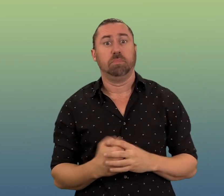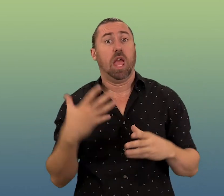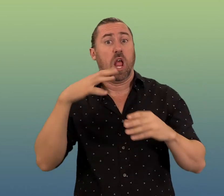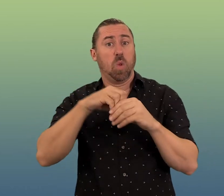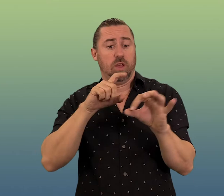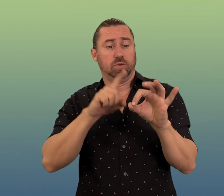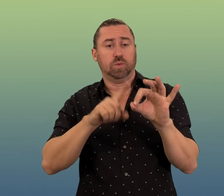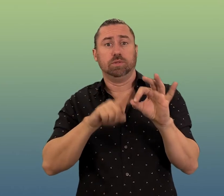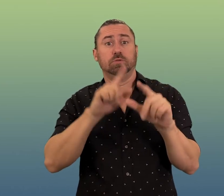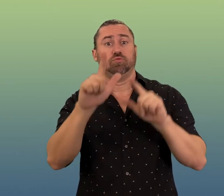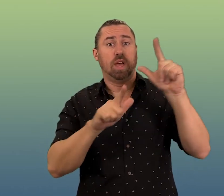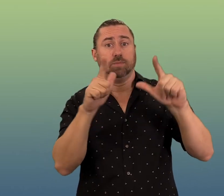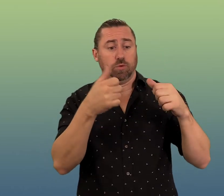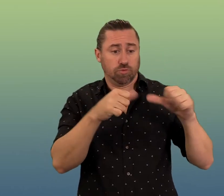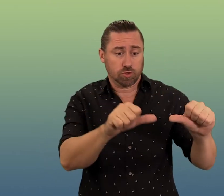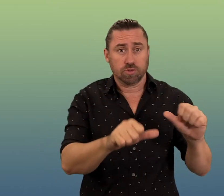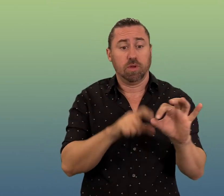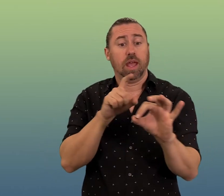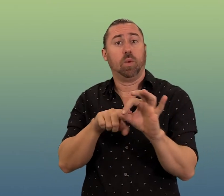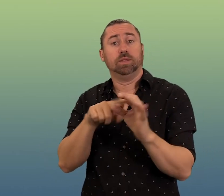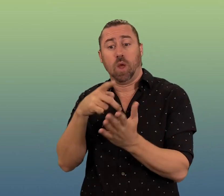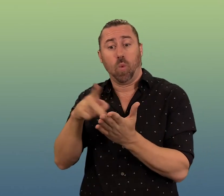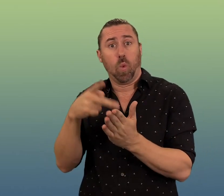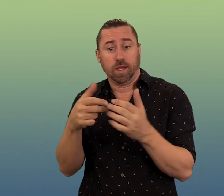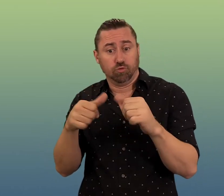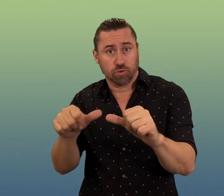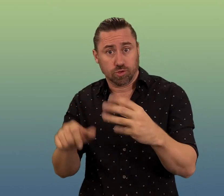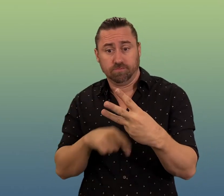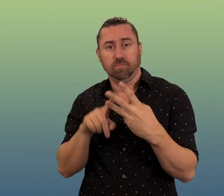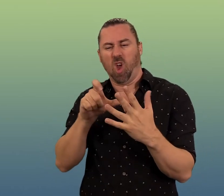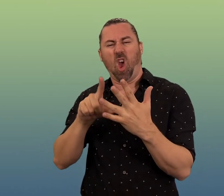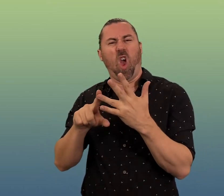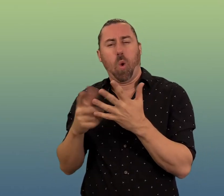including the Queensland Transport Strategy, Queensland Walking Strategy,